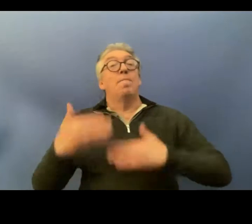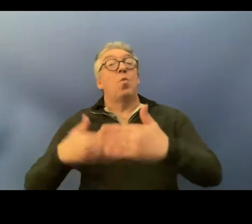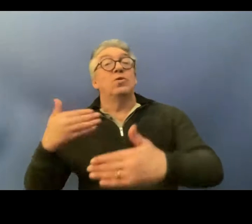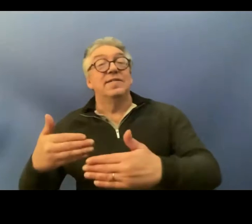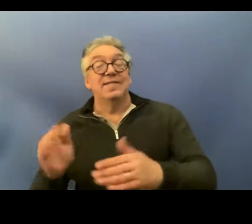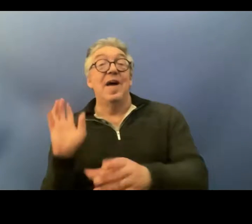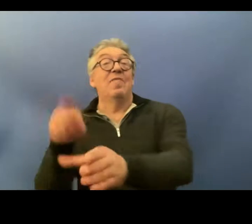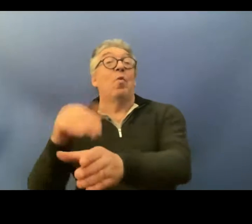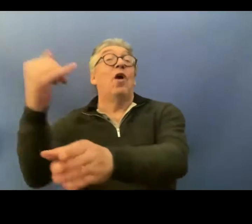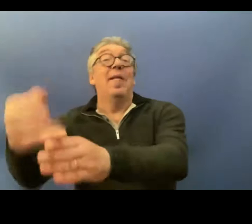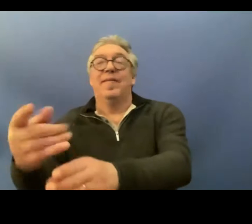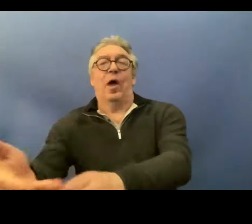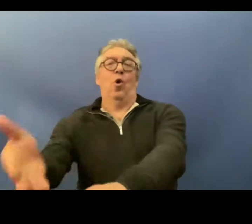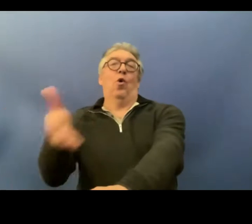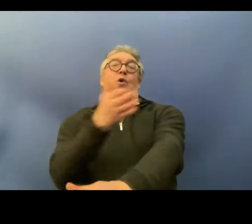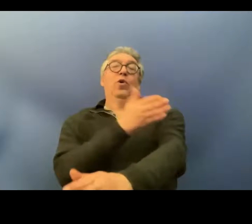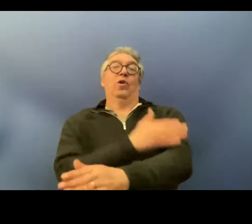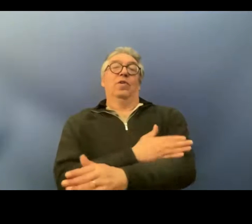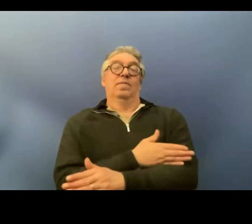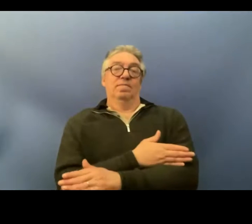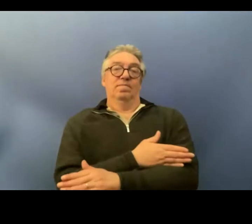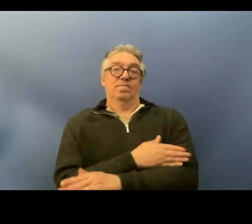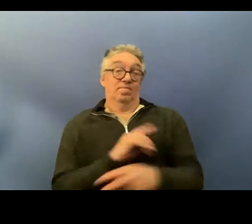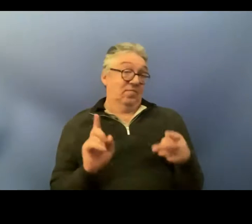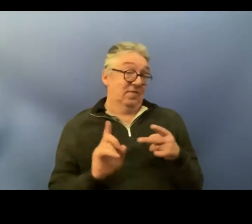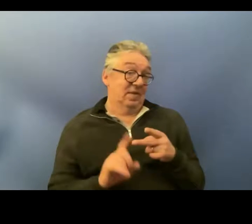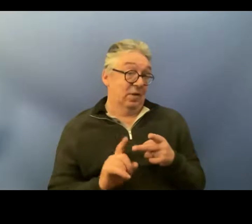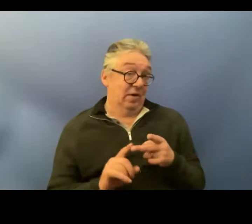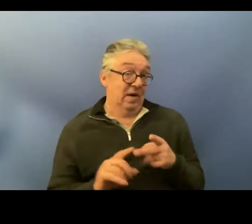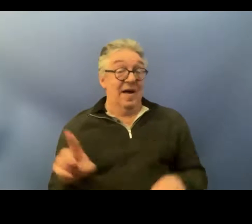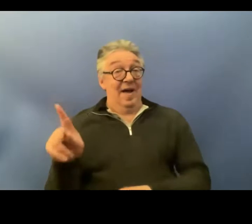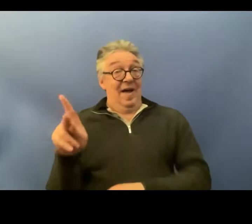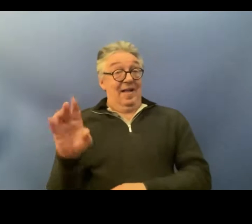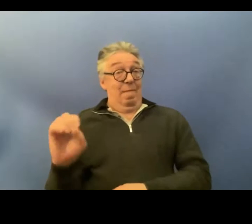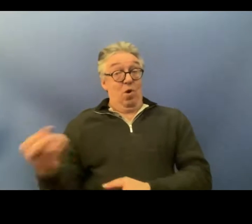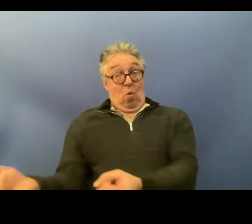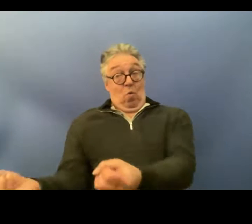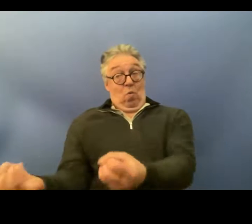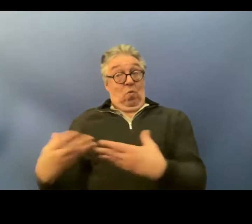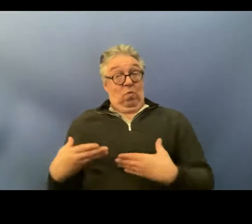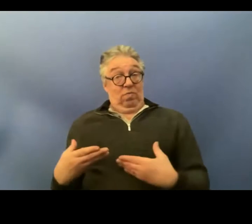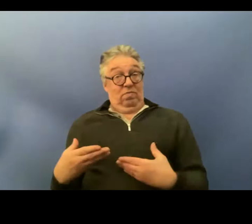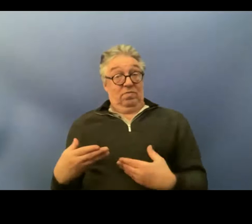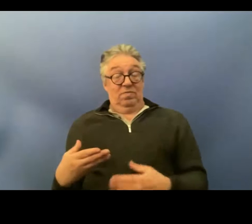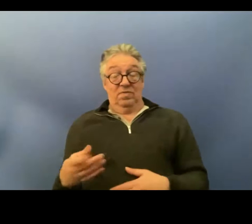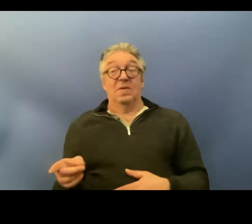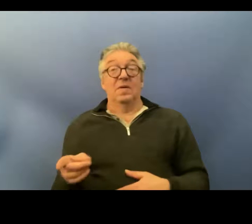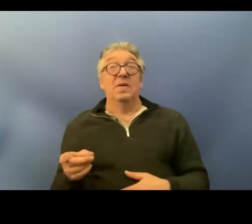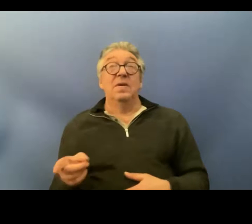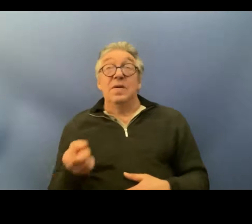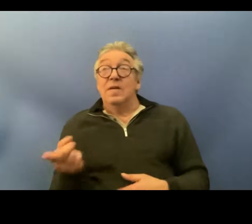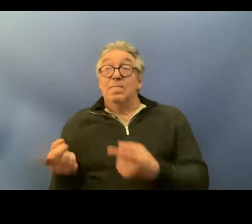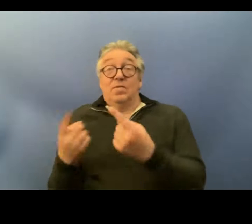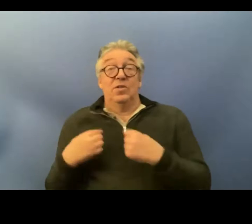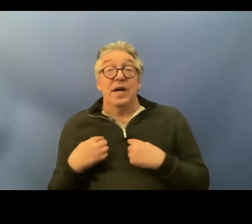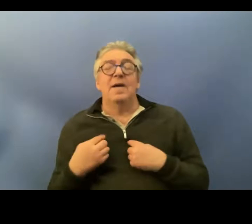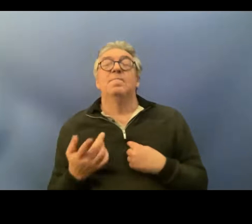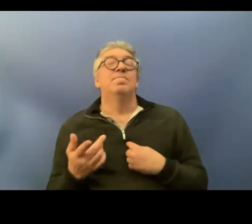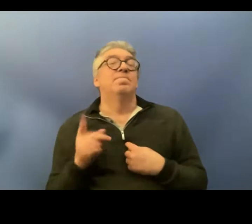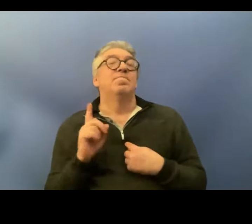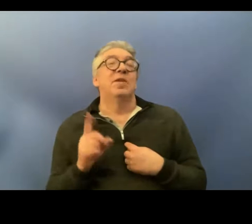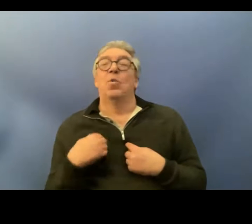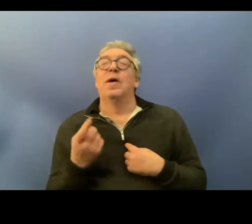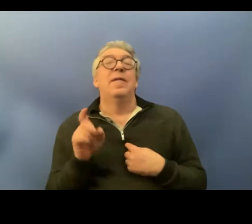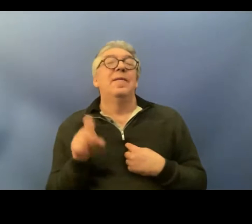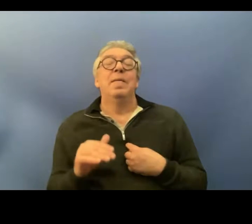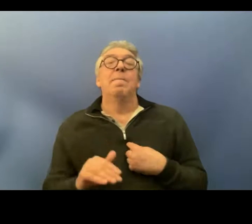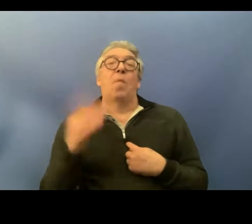Number two, OPDs are reporting back that clearly, further investment is needed for developing